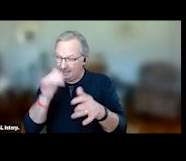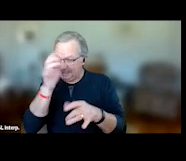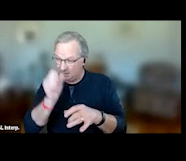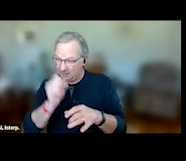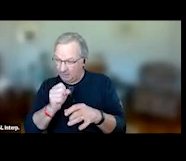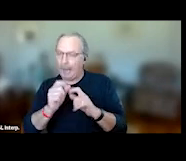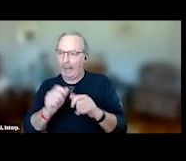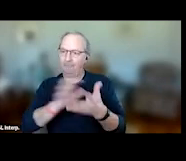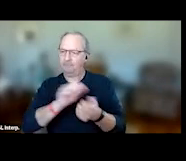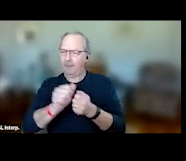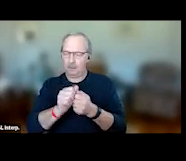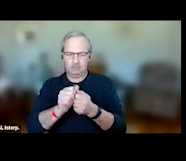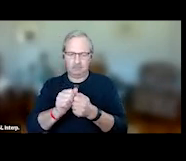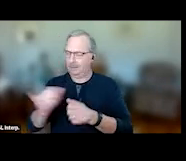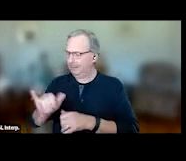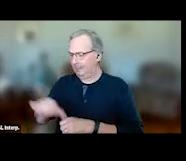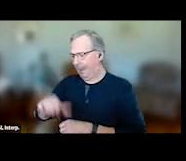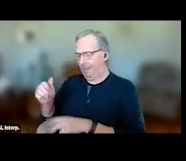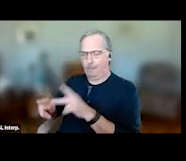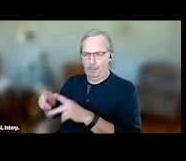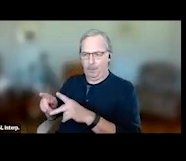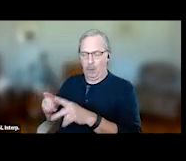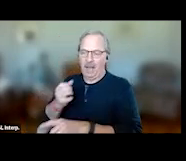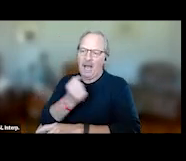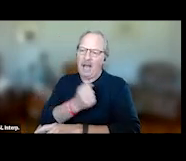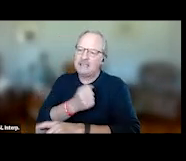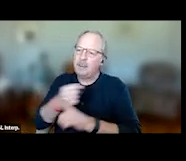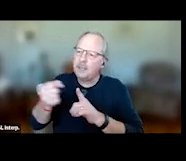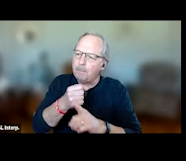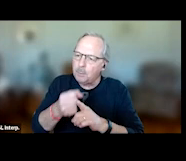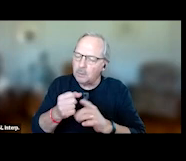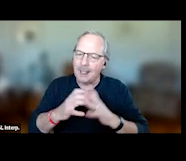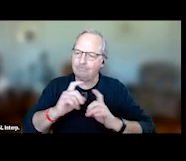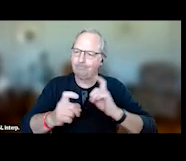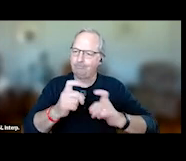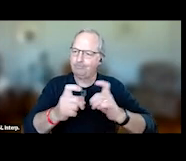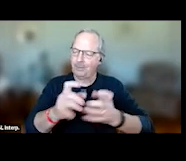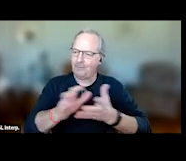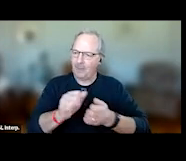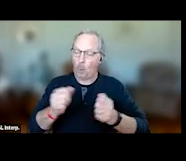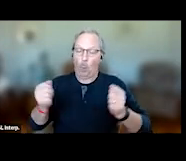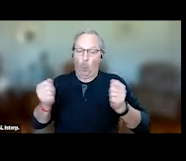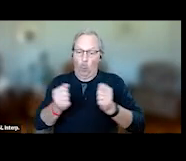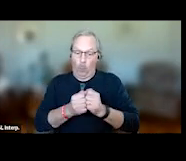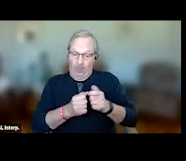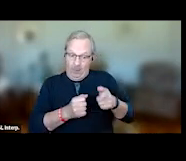just like anybody else, substance abuse is one of the largest contributors to violence among those with schizophrenia or psychosis.